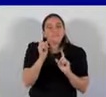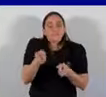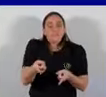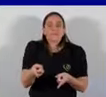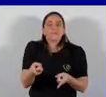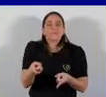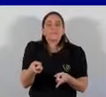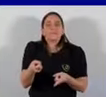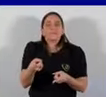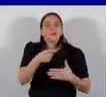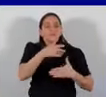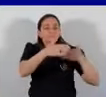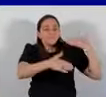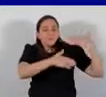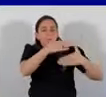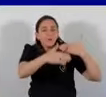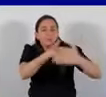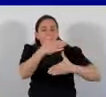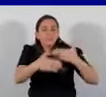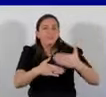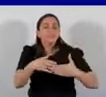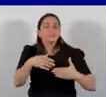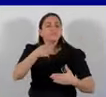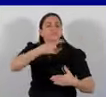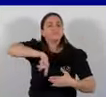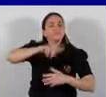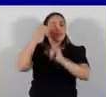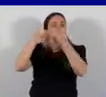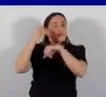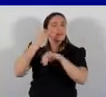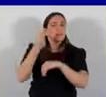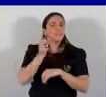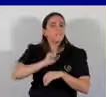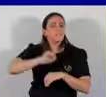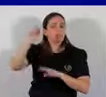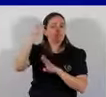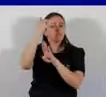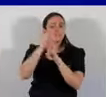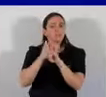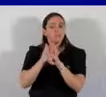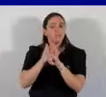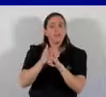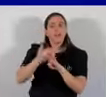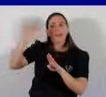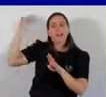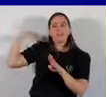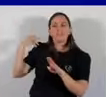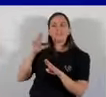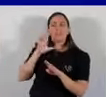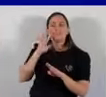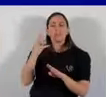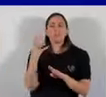But not only that, but also That in all this process